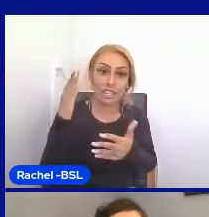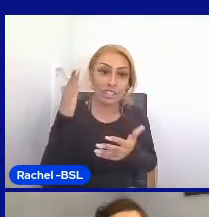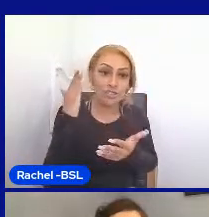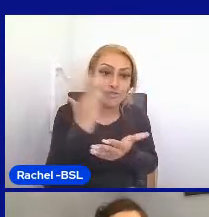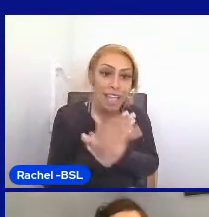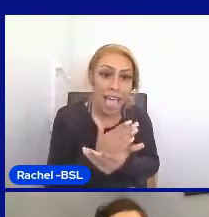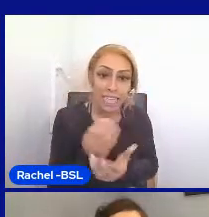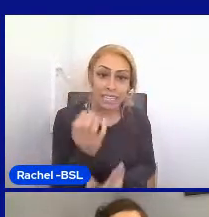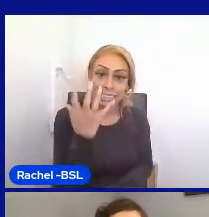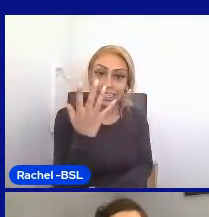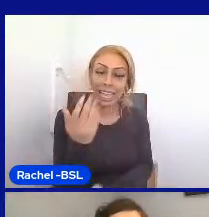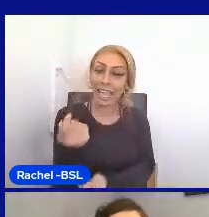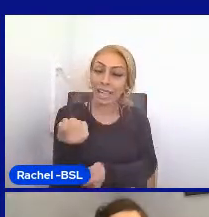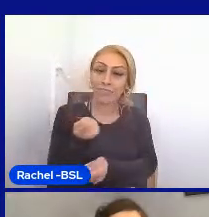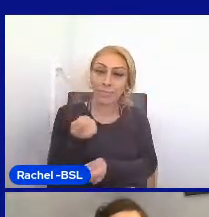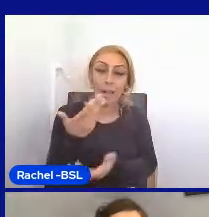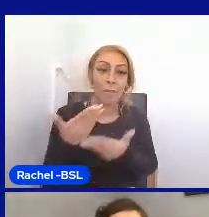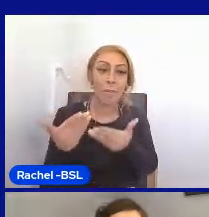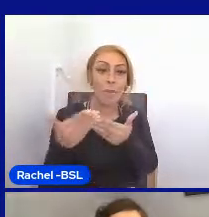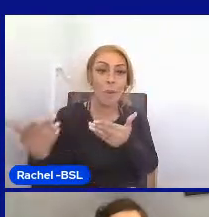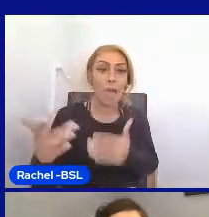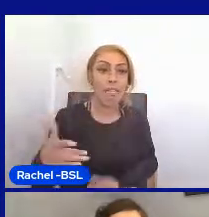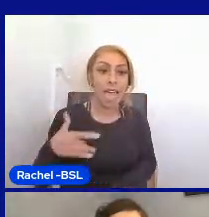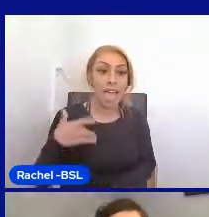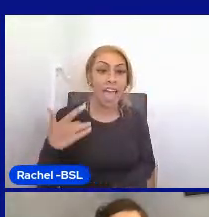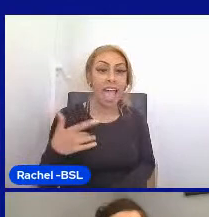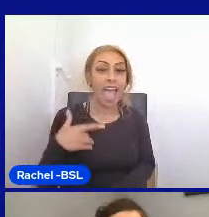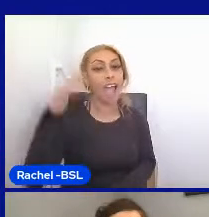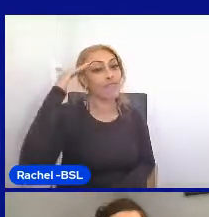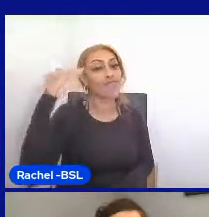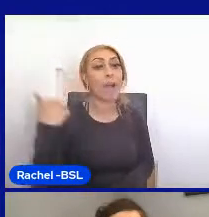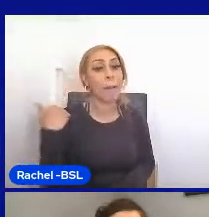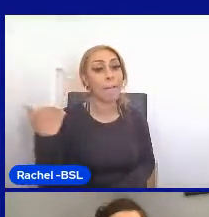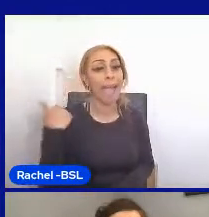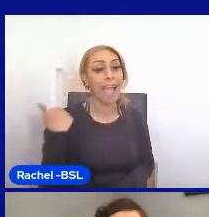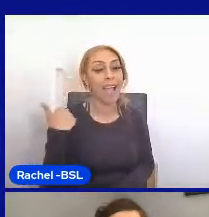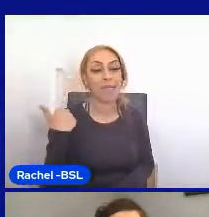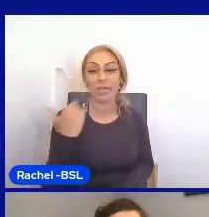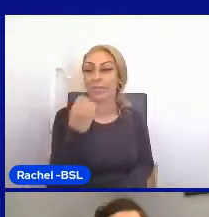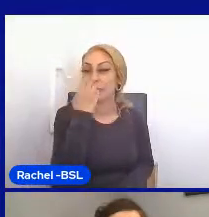I like the birds came out of the wall and grew, it was amazing.